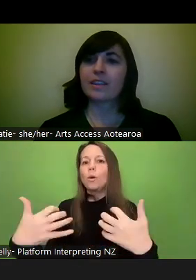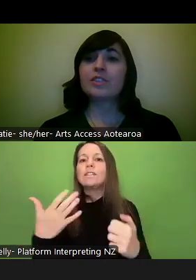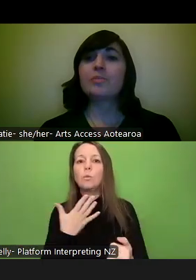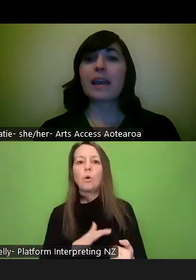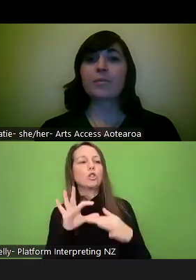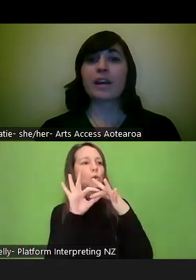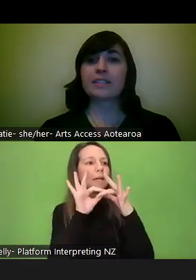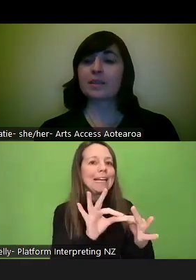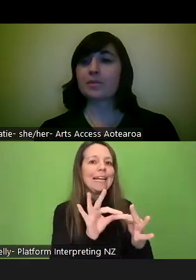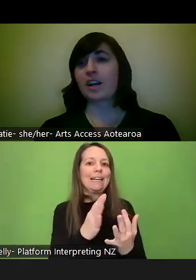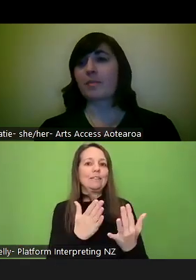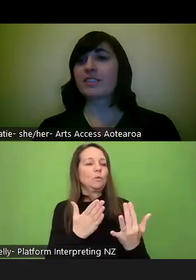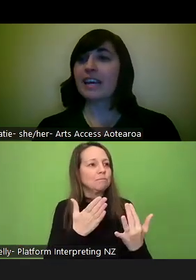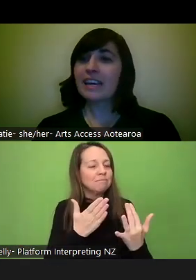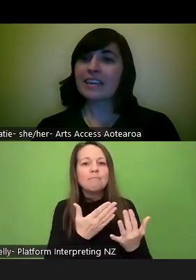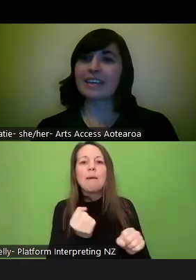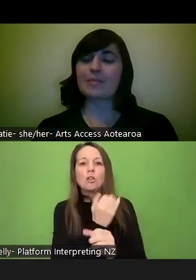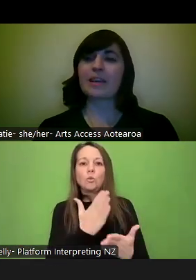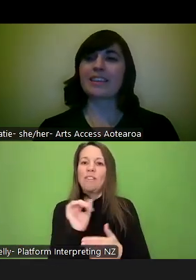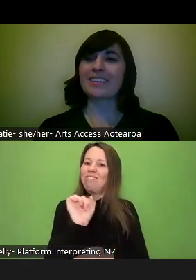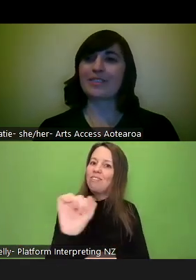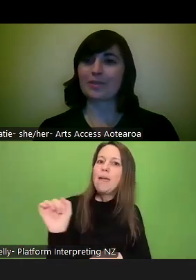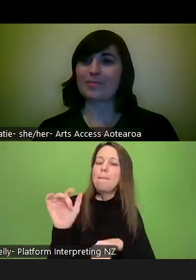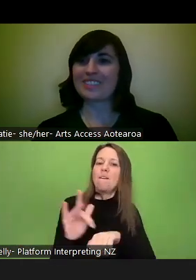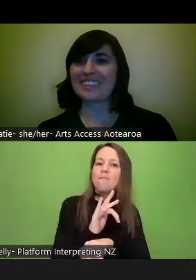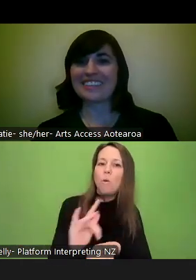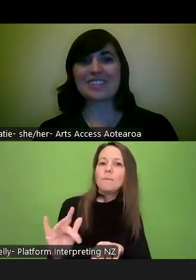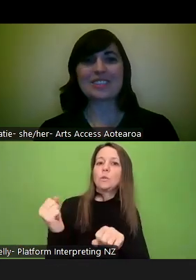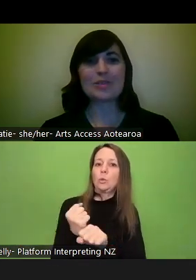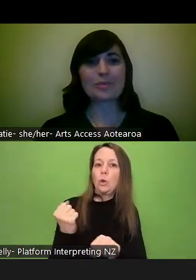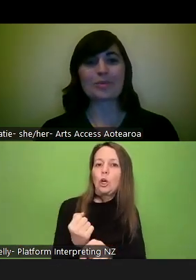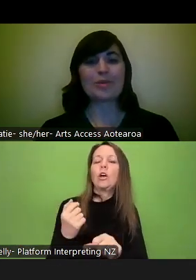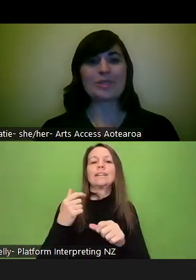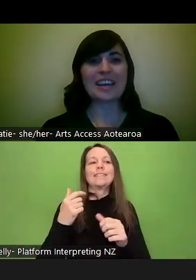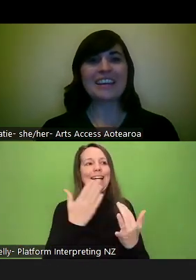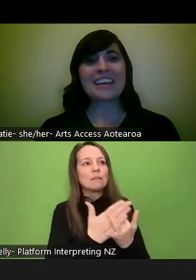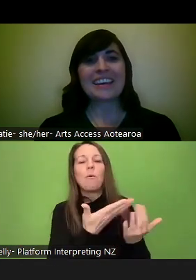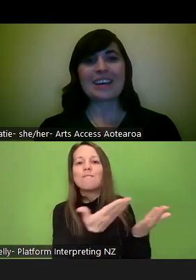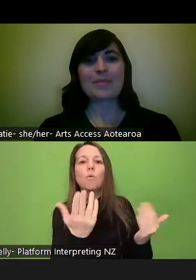The two main ways that we'll talk about today, and that are represented in this Zoom room today,